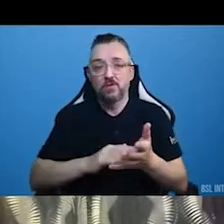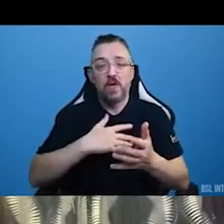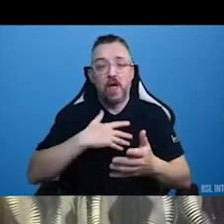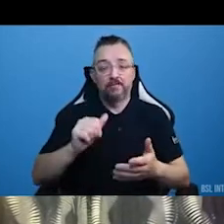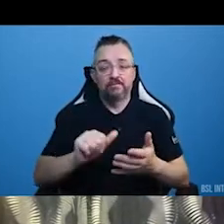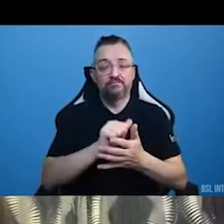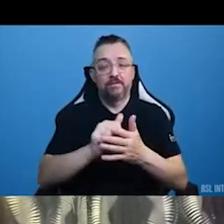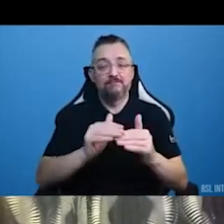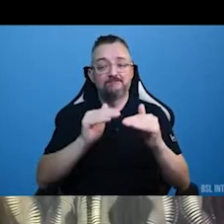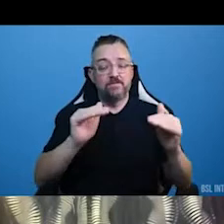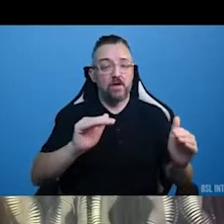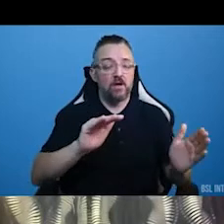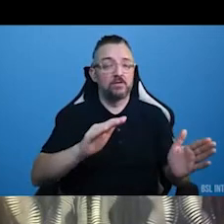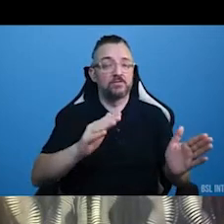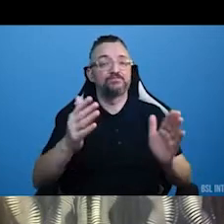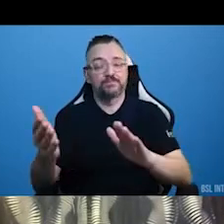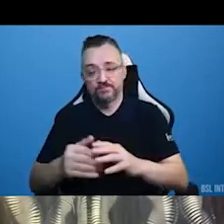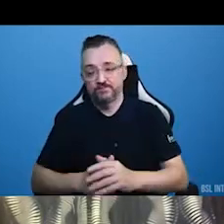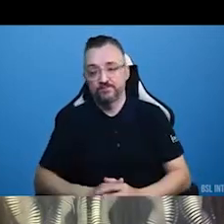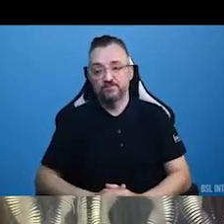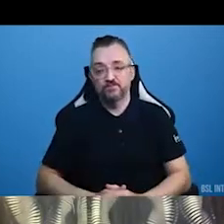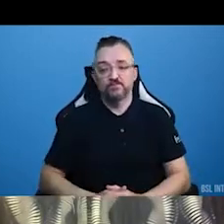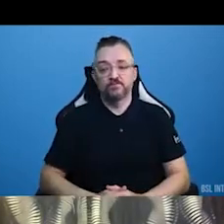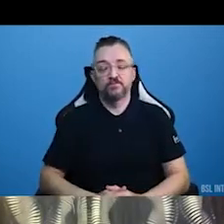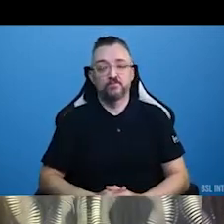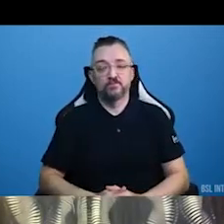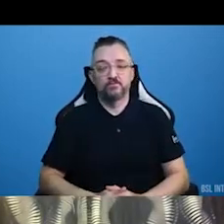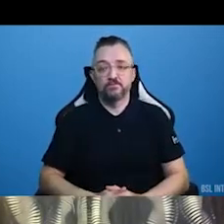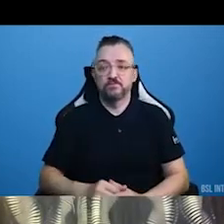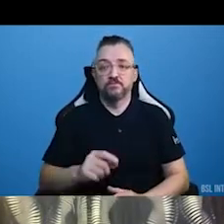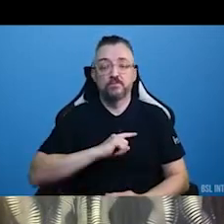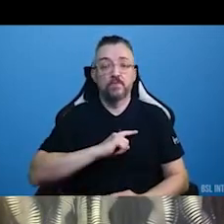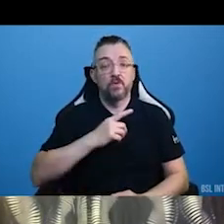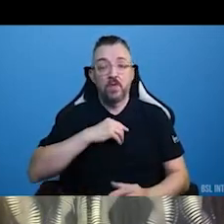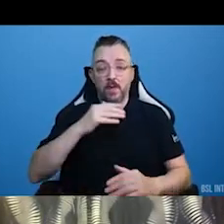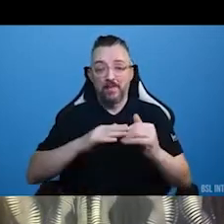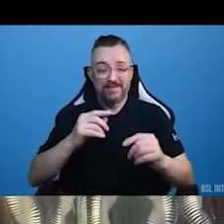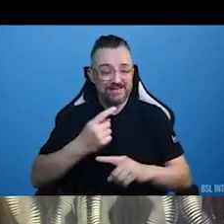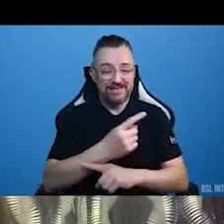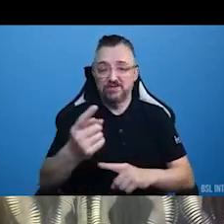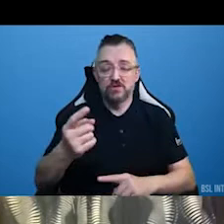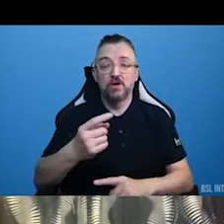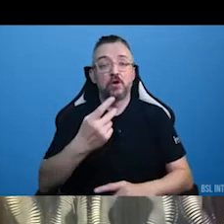So if you look at the UK, if we want to retrofit every building by 2050, we need 1,650,000 more people